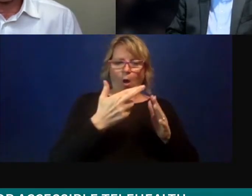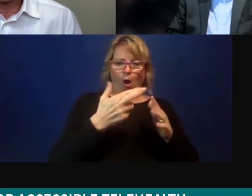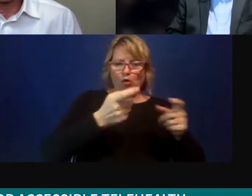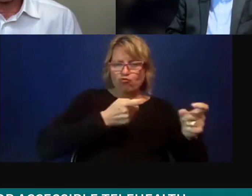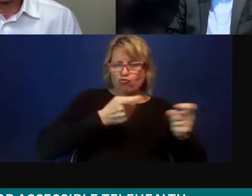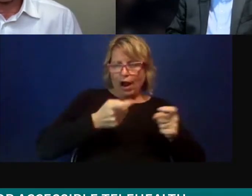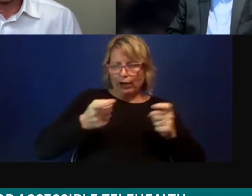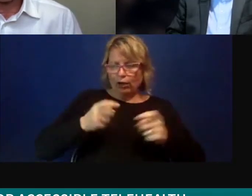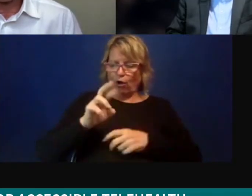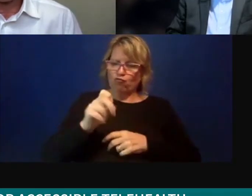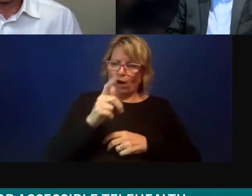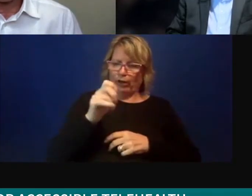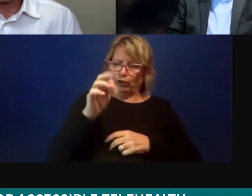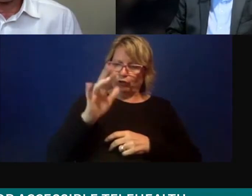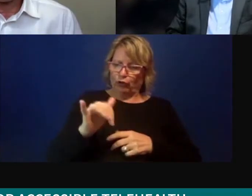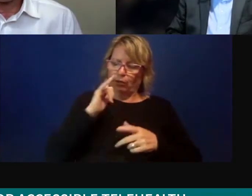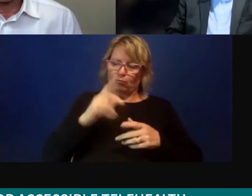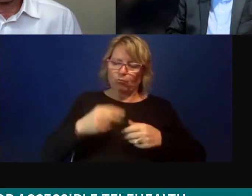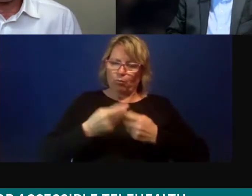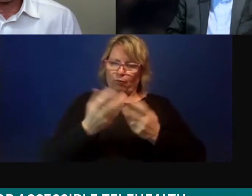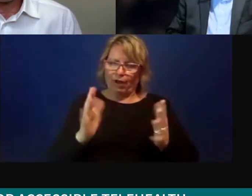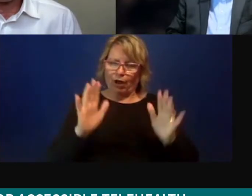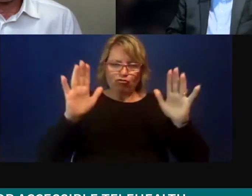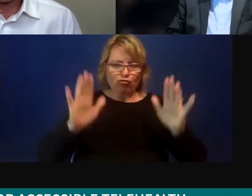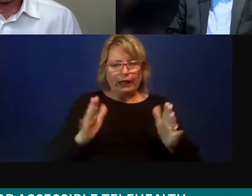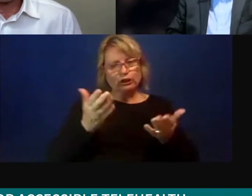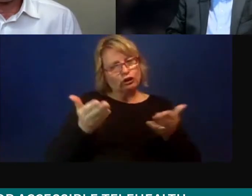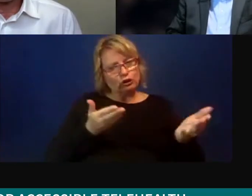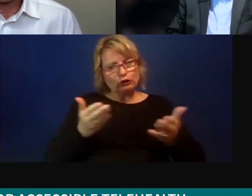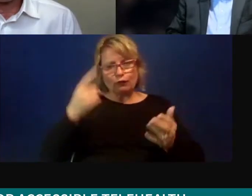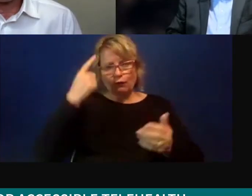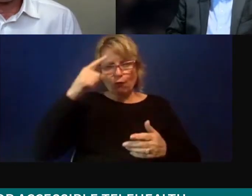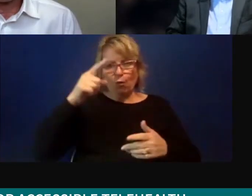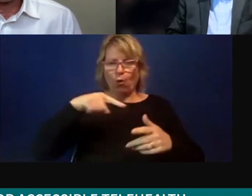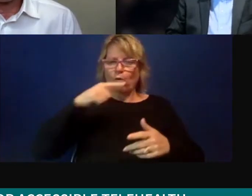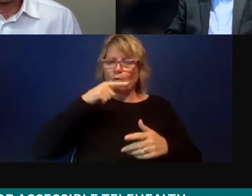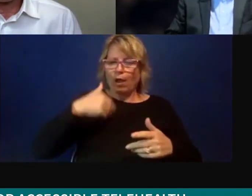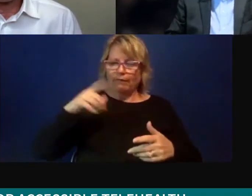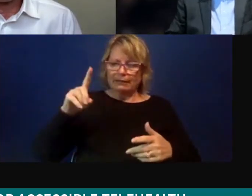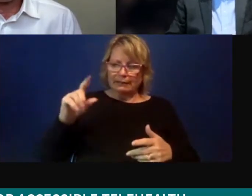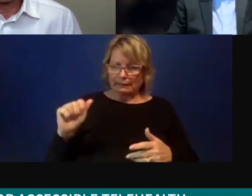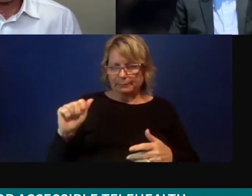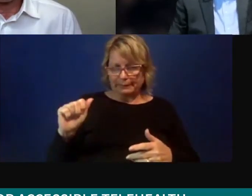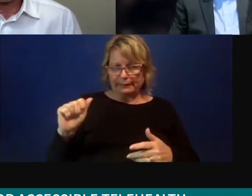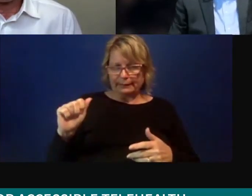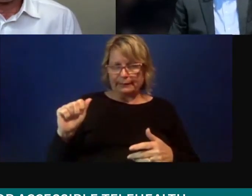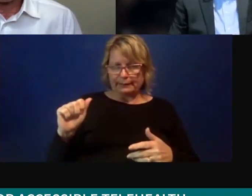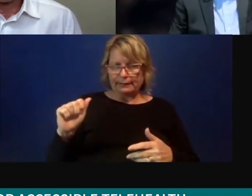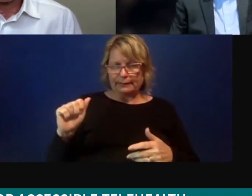your ability to provide great services to those with disabilities in either a